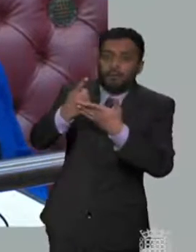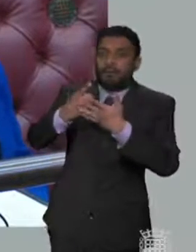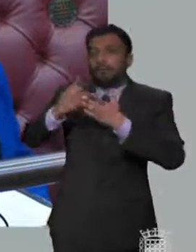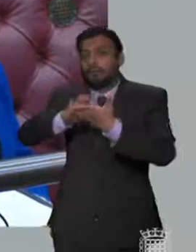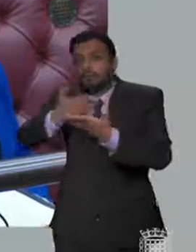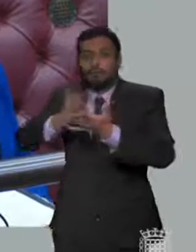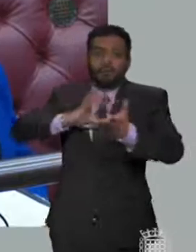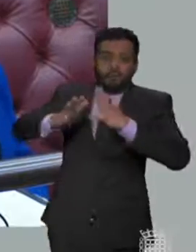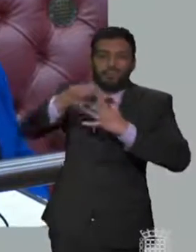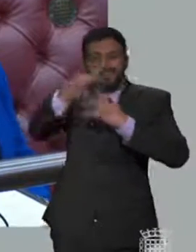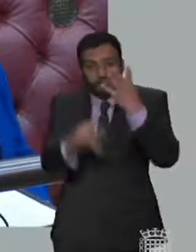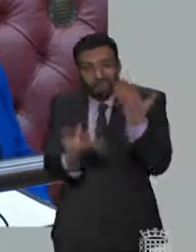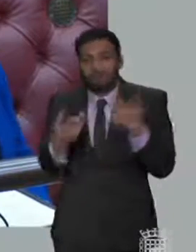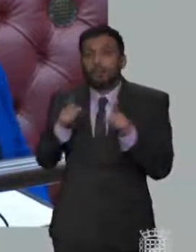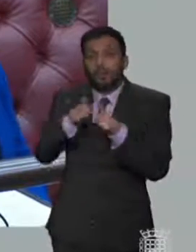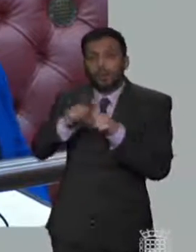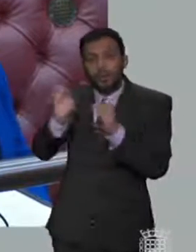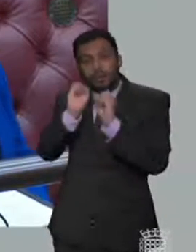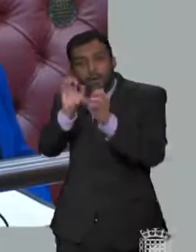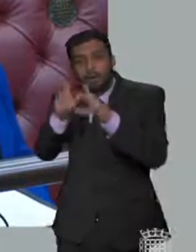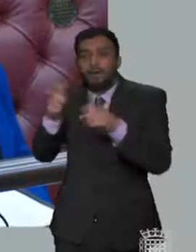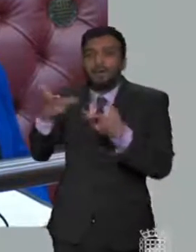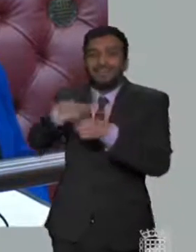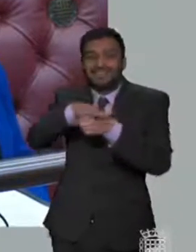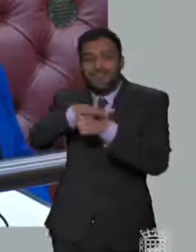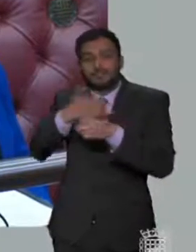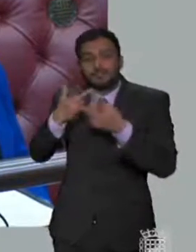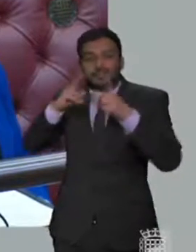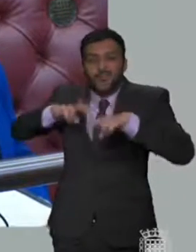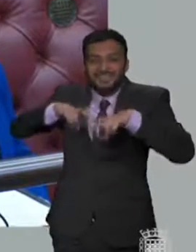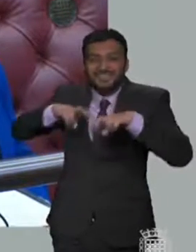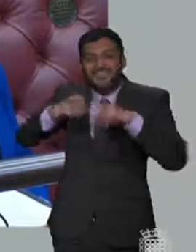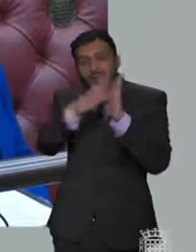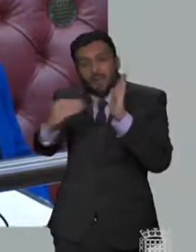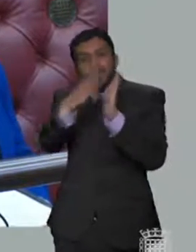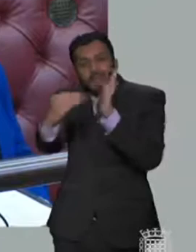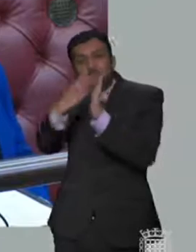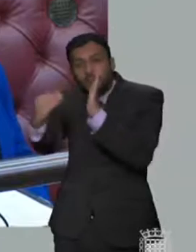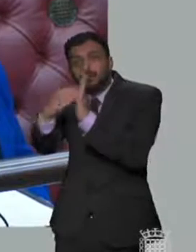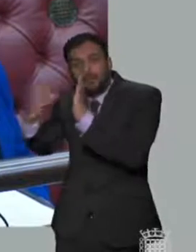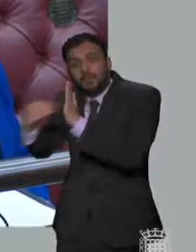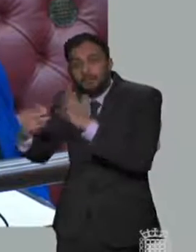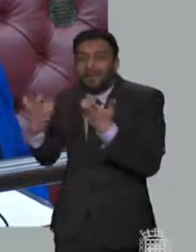the value of bsl provision the intention is that the government will work with the board of bsl